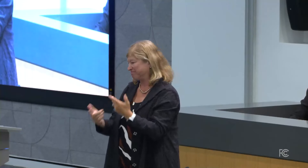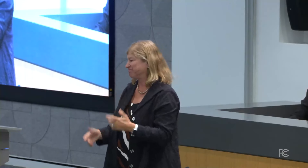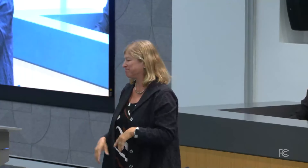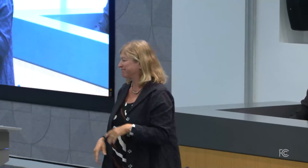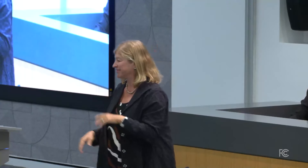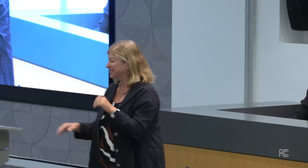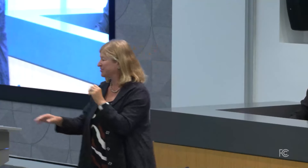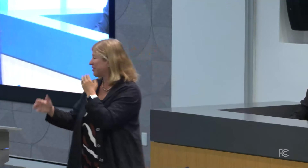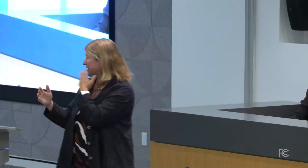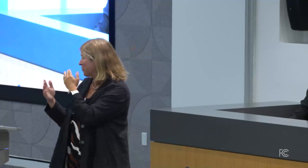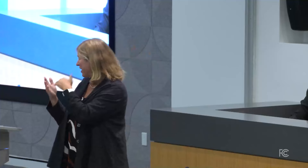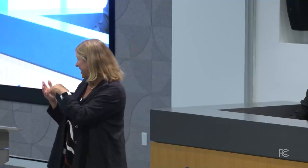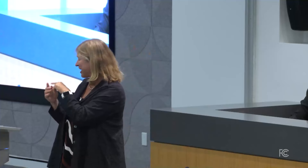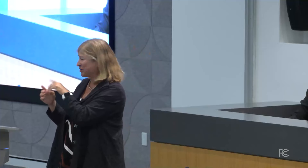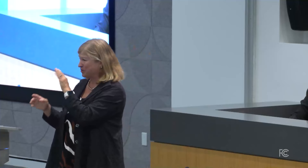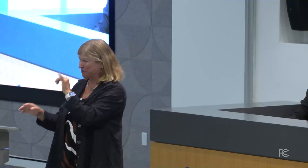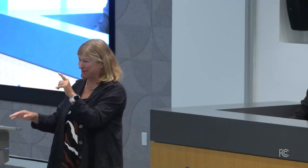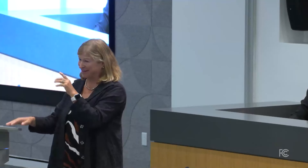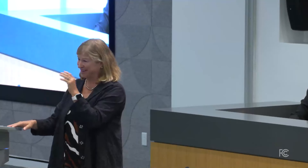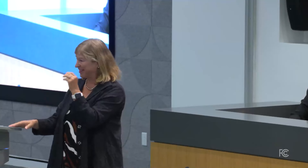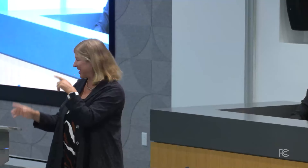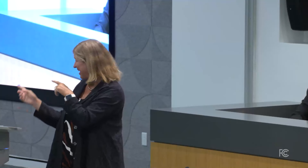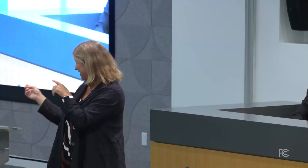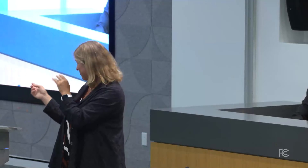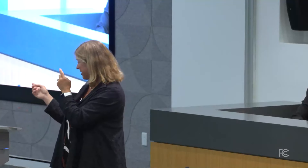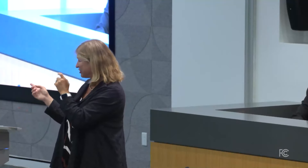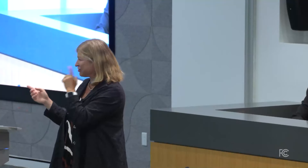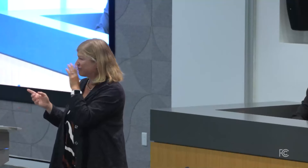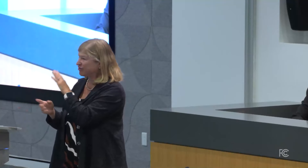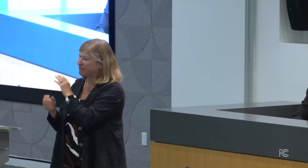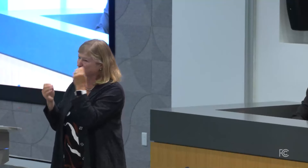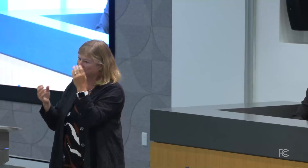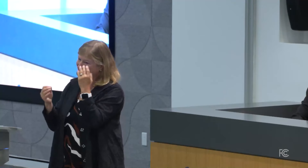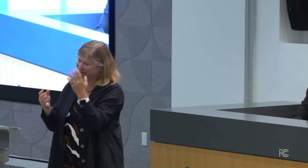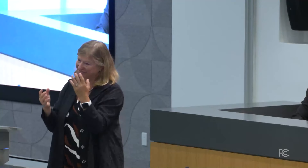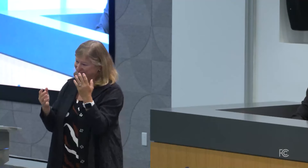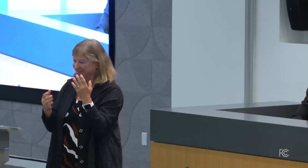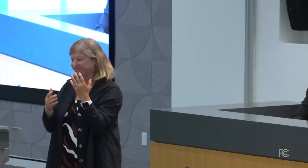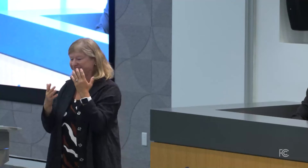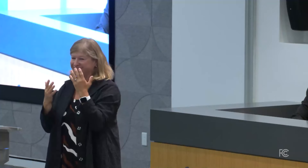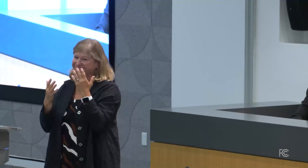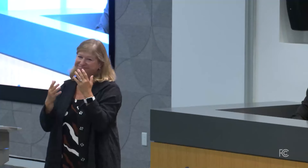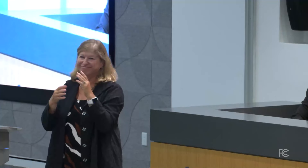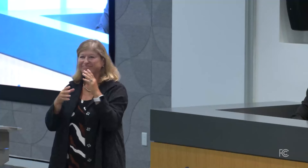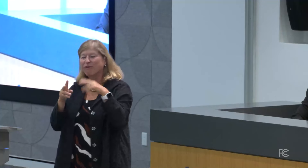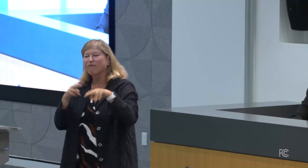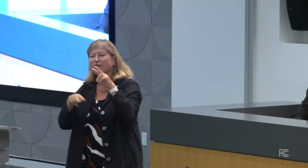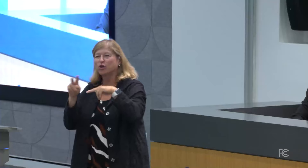WE WILL HAVE AN OPPORTUNITY FOR Q&A AT THE END OF EACH OF THE PANELS. AND WE HAVE TWO.